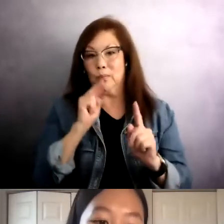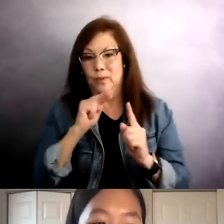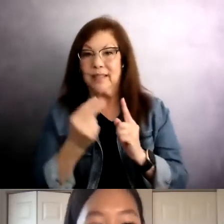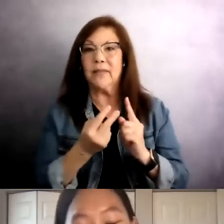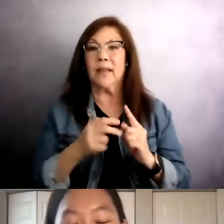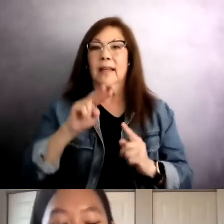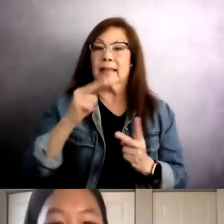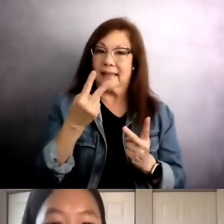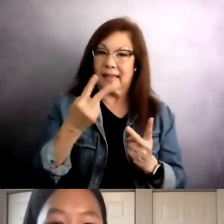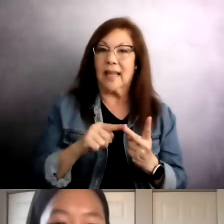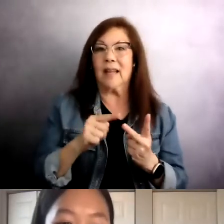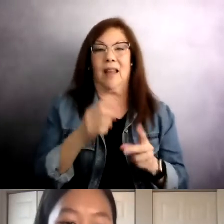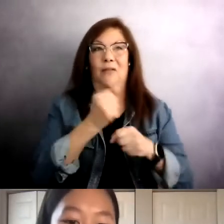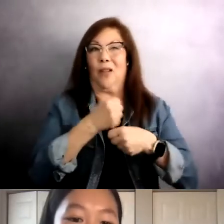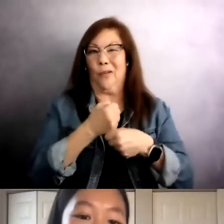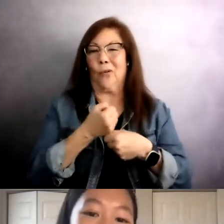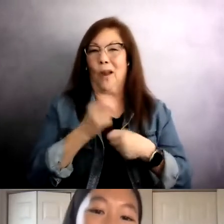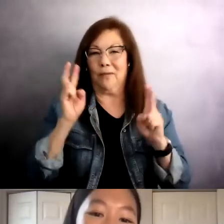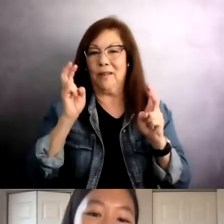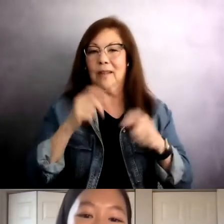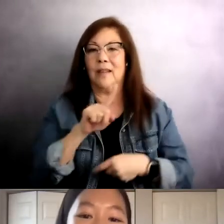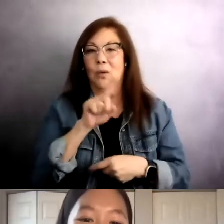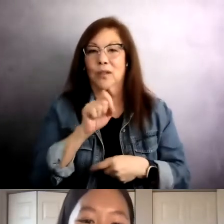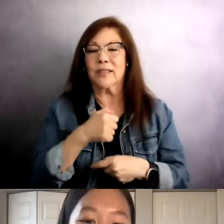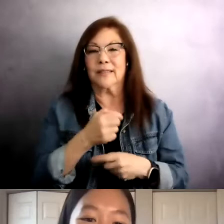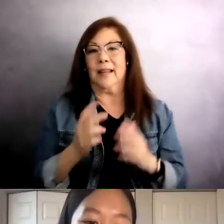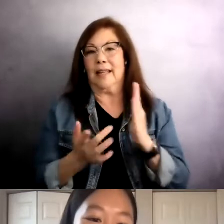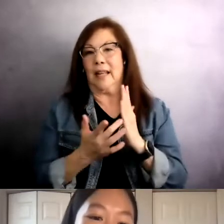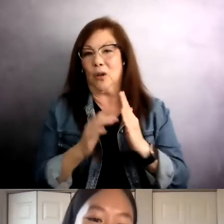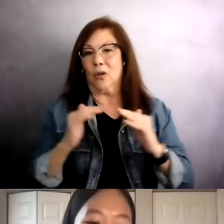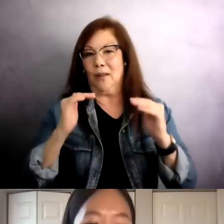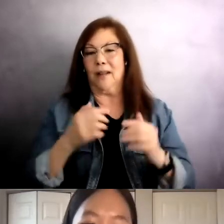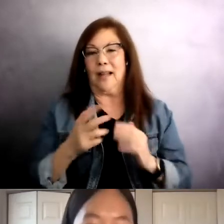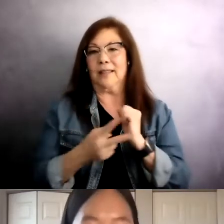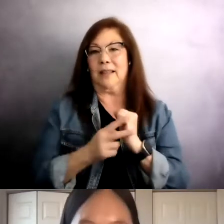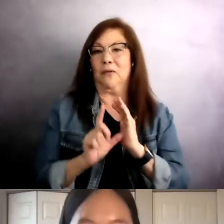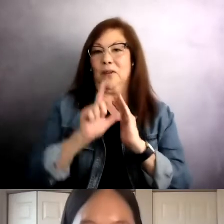lot of direct questions on a technical level so I will save that for after this question.